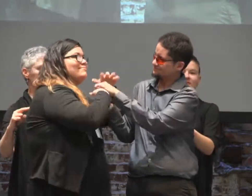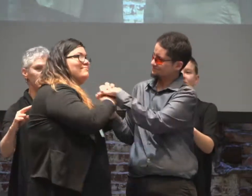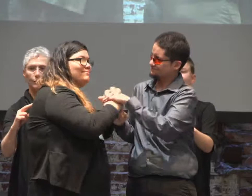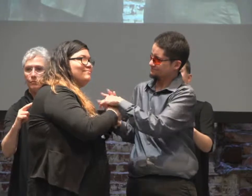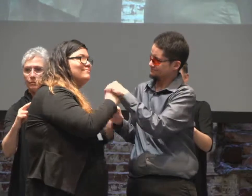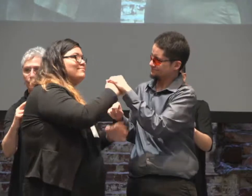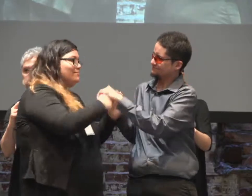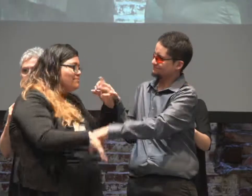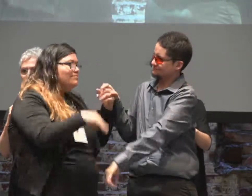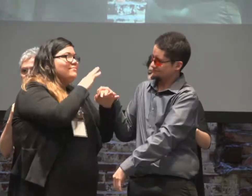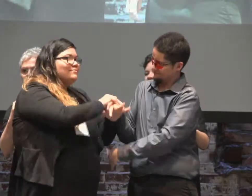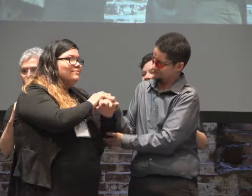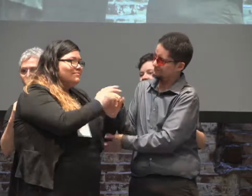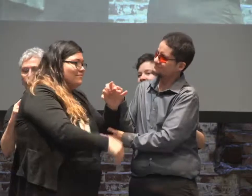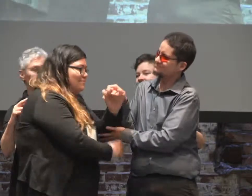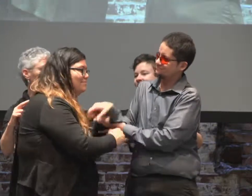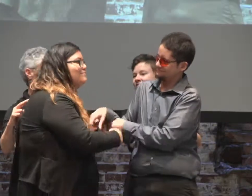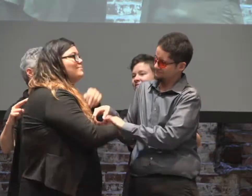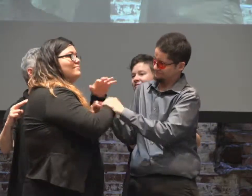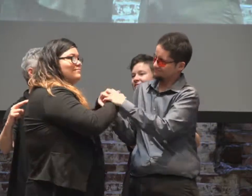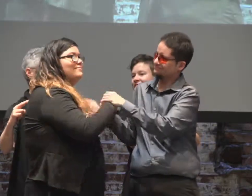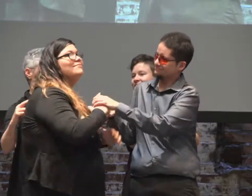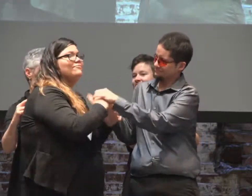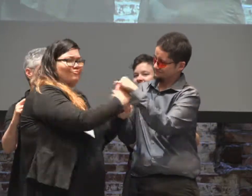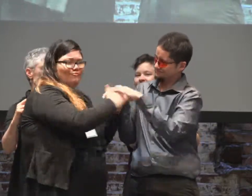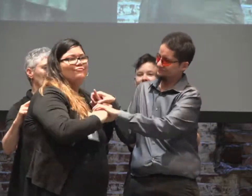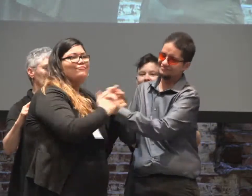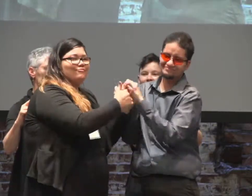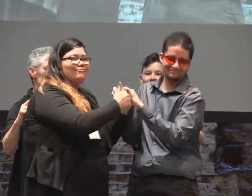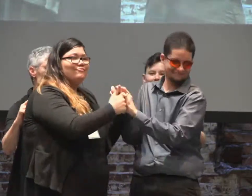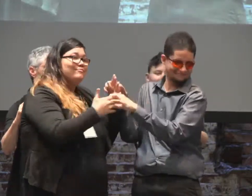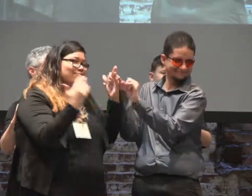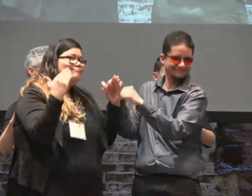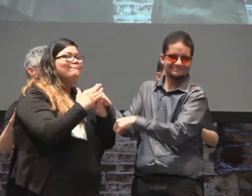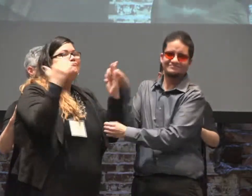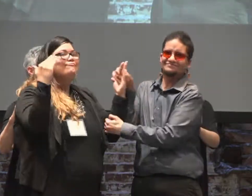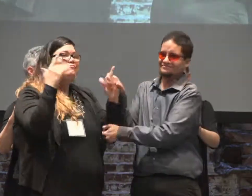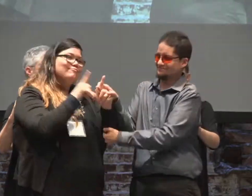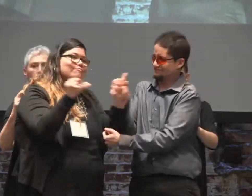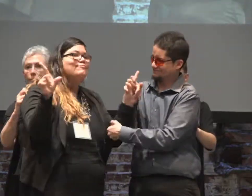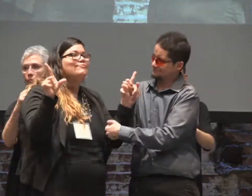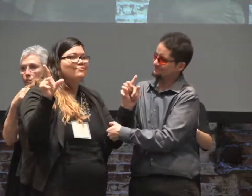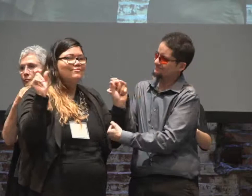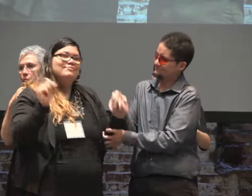and you can use one hand to tactile-sign, but you can also just put your hand under our second hand